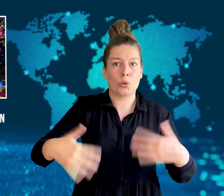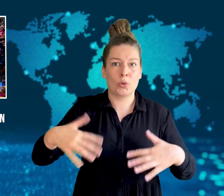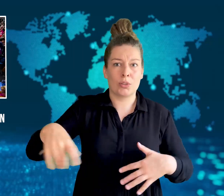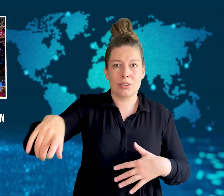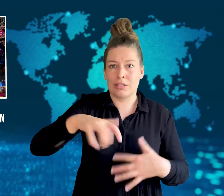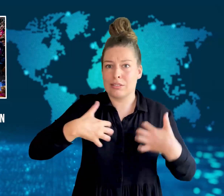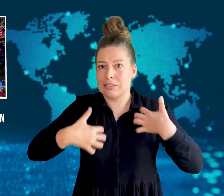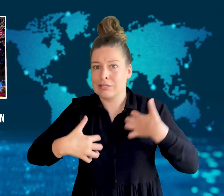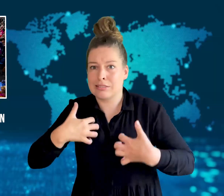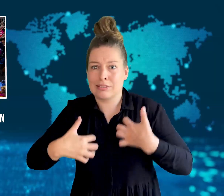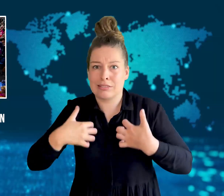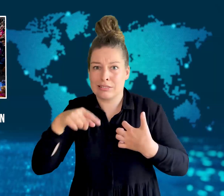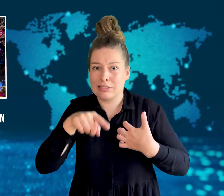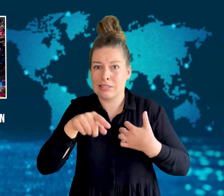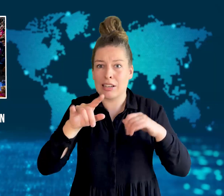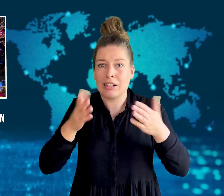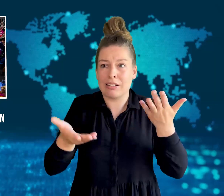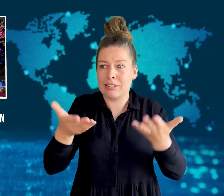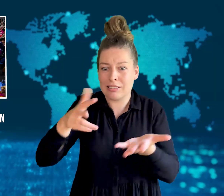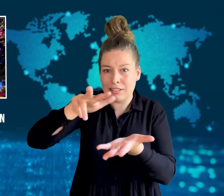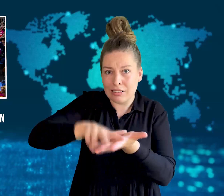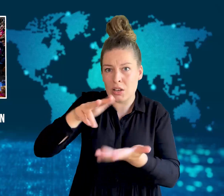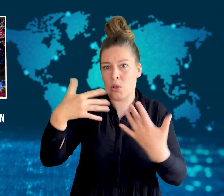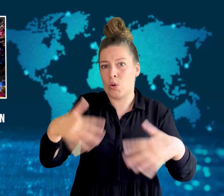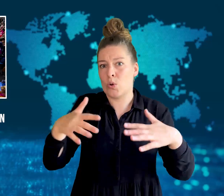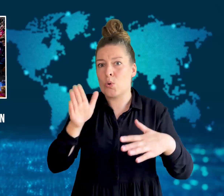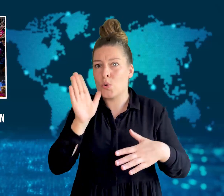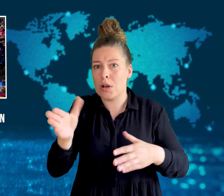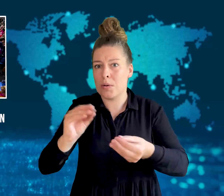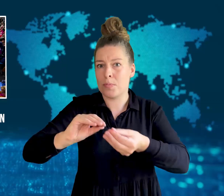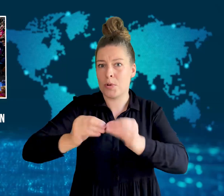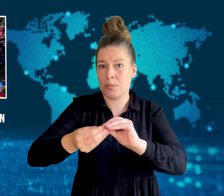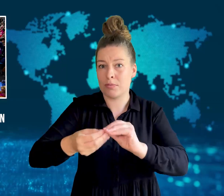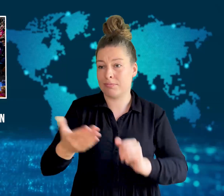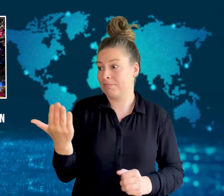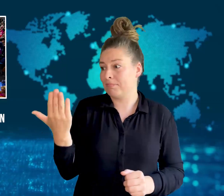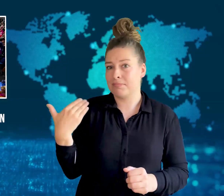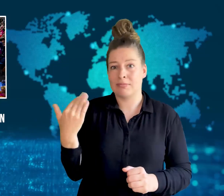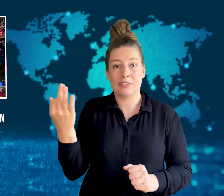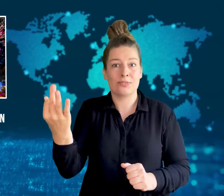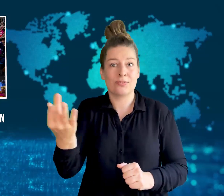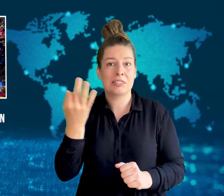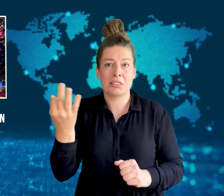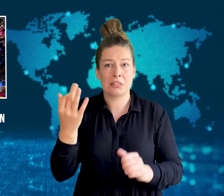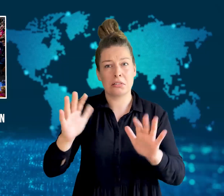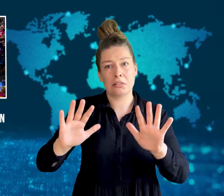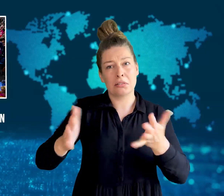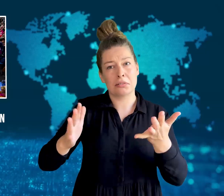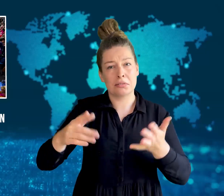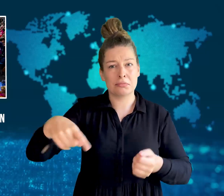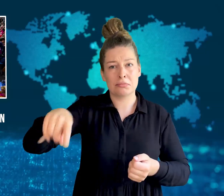Many are concerned about the emotional strain this would cause.